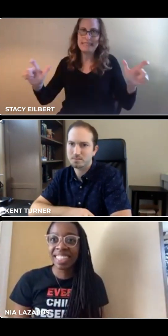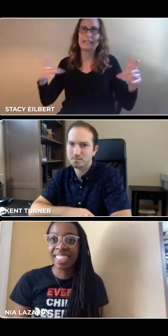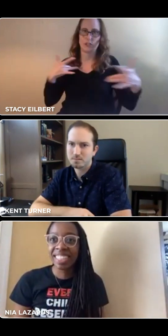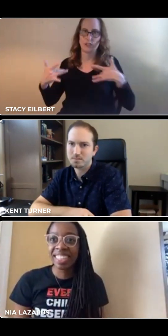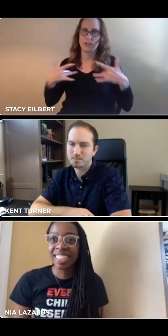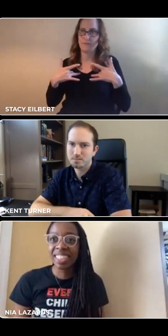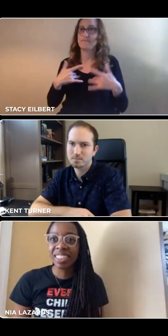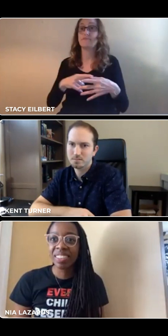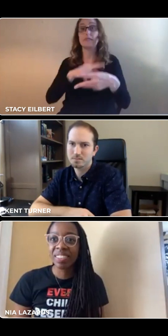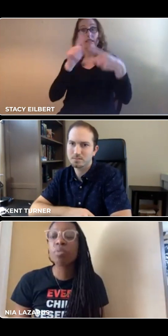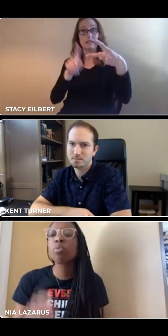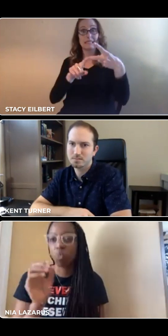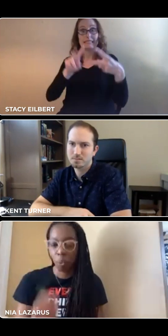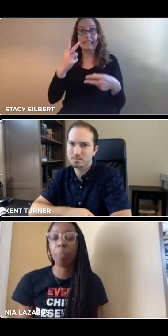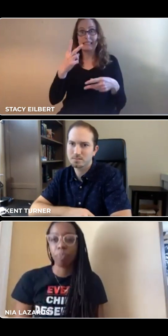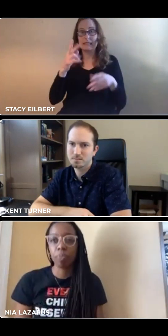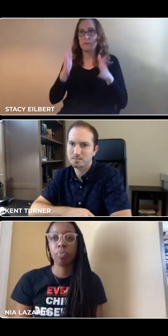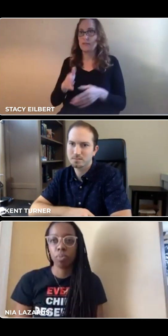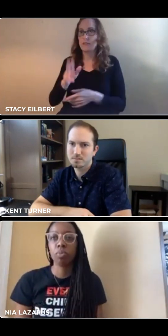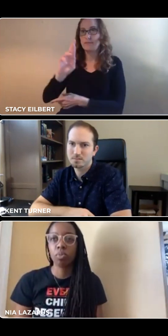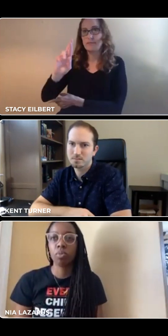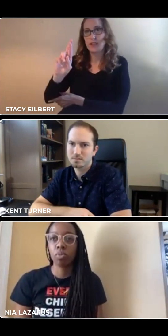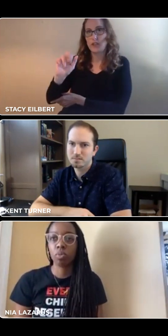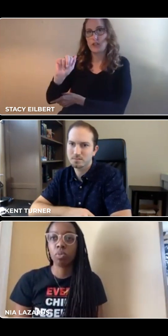Equity is definitely a big concern.